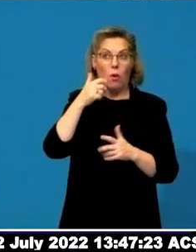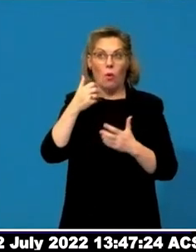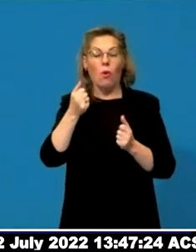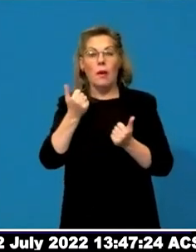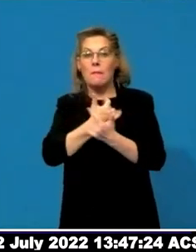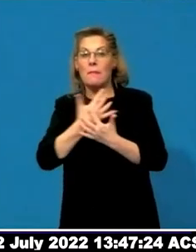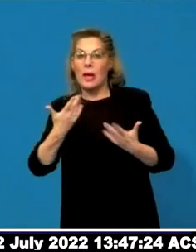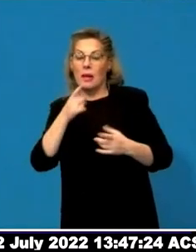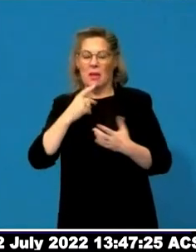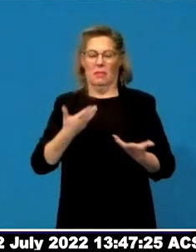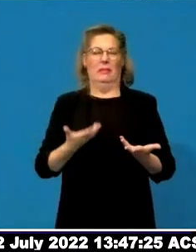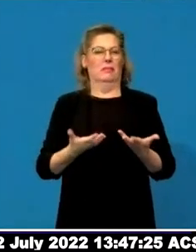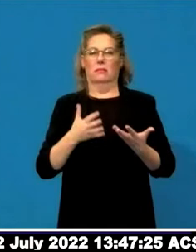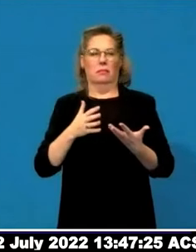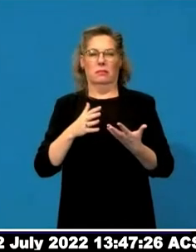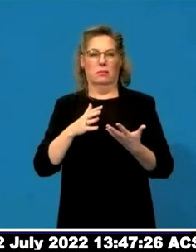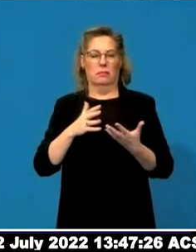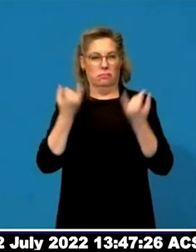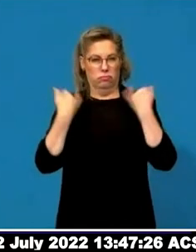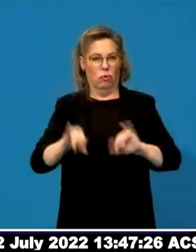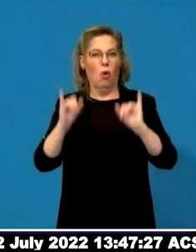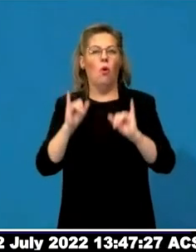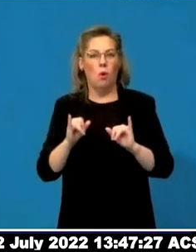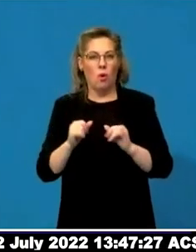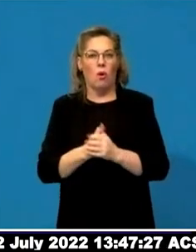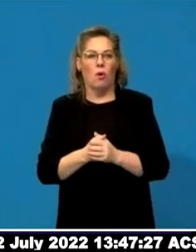Because it's - they was all saying, we all was saying,